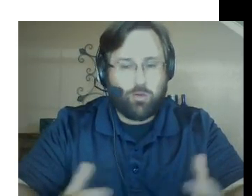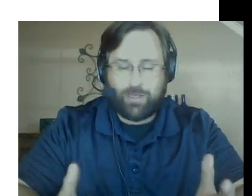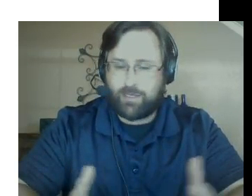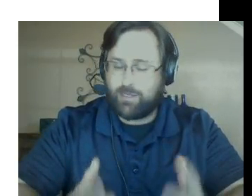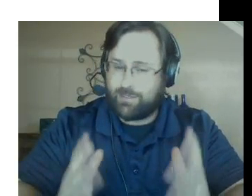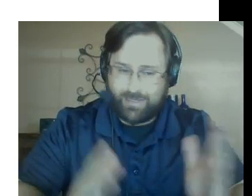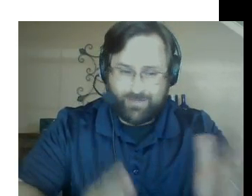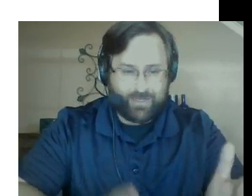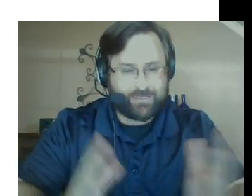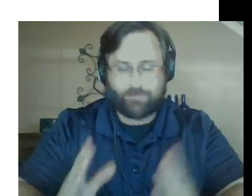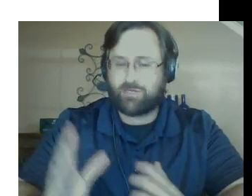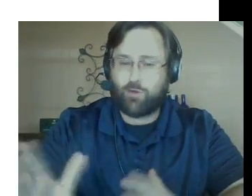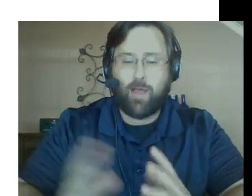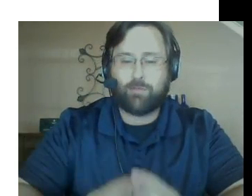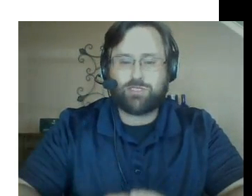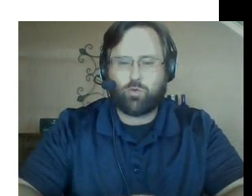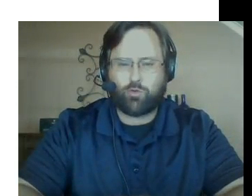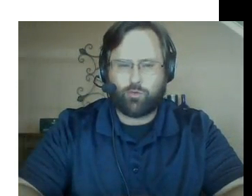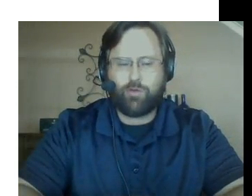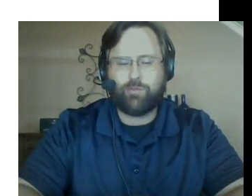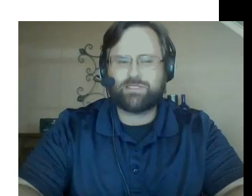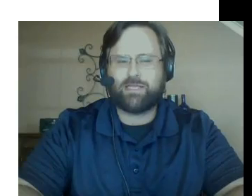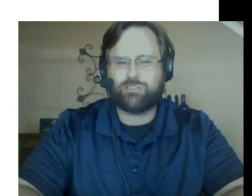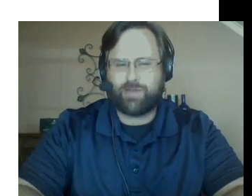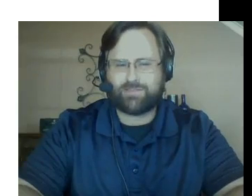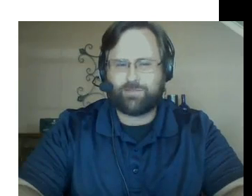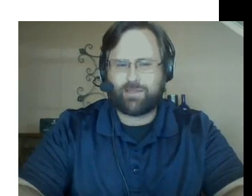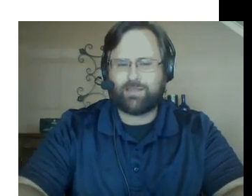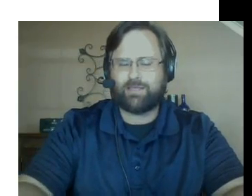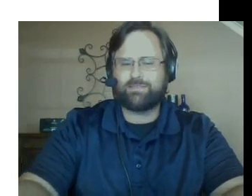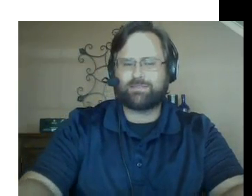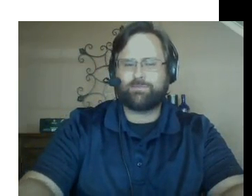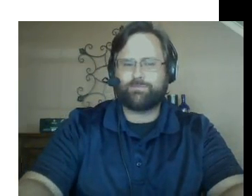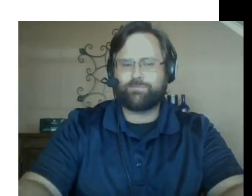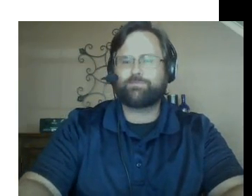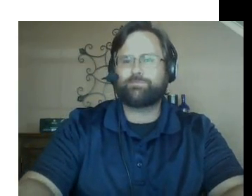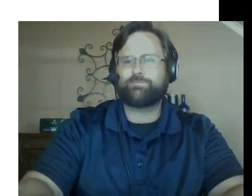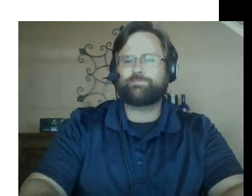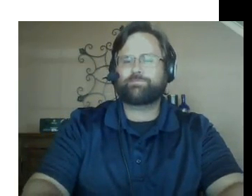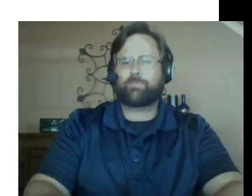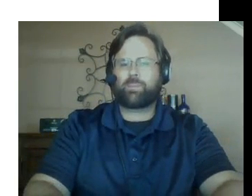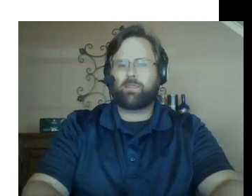we could leave it in the subject verb object word order in which case you would have something like this